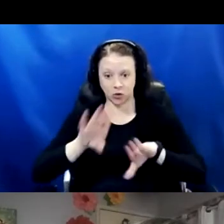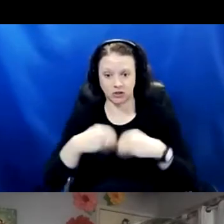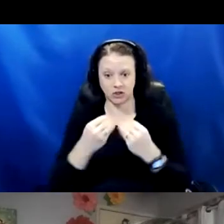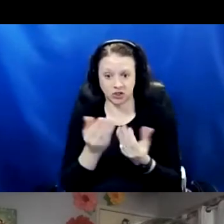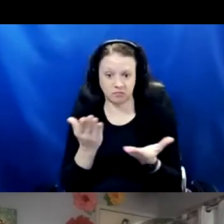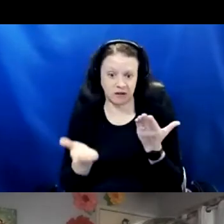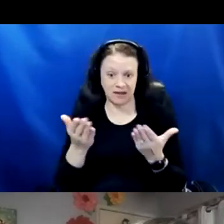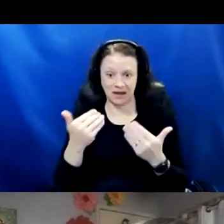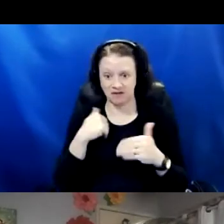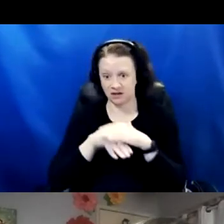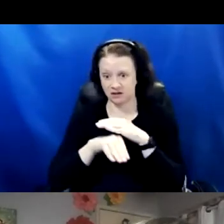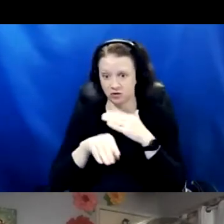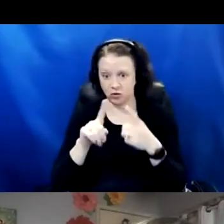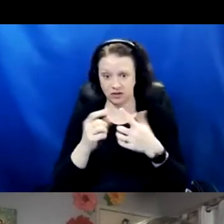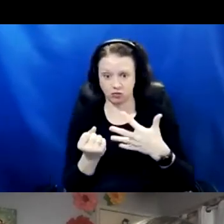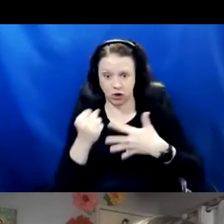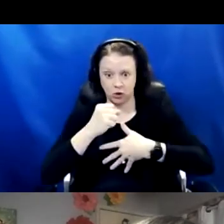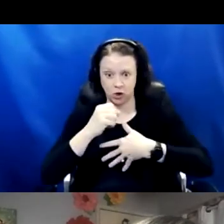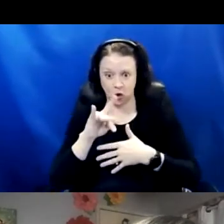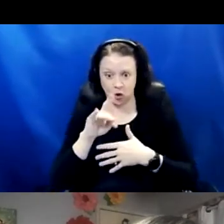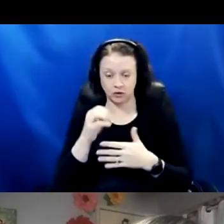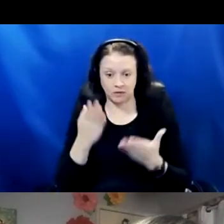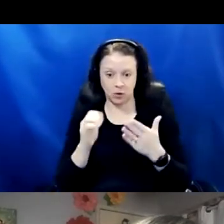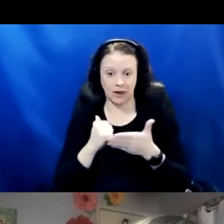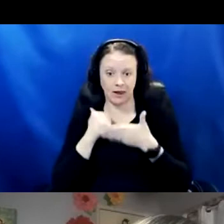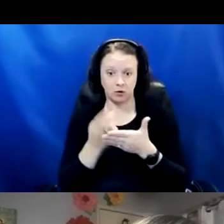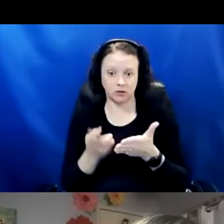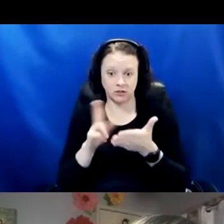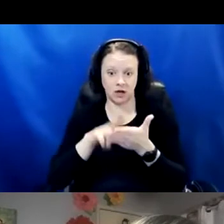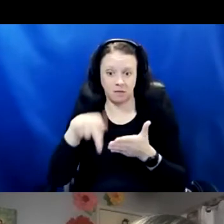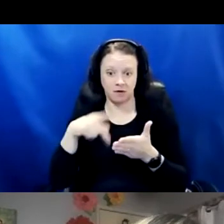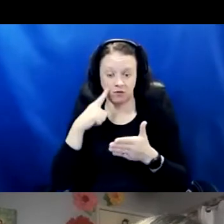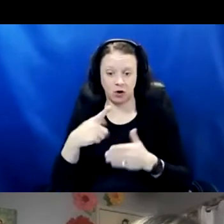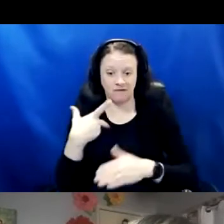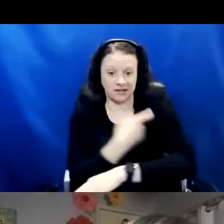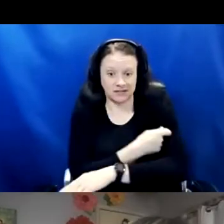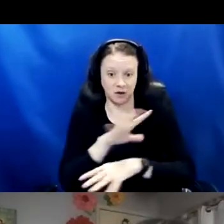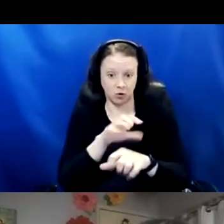to these priority codes, which may help you sign up for a vaccine appointment in a quicker fashion.